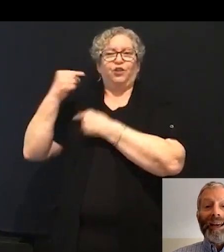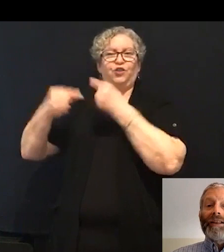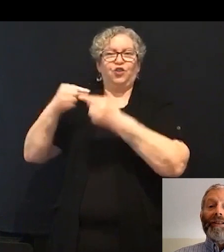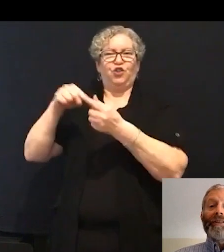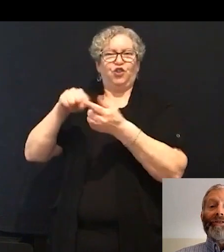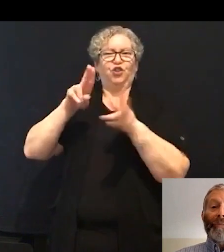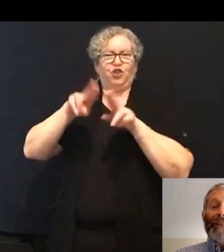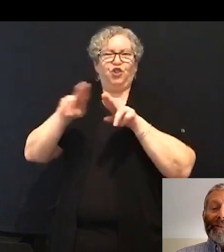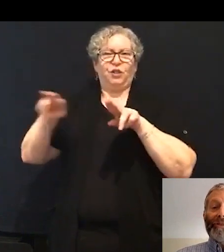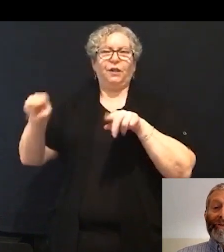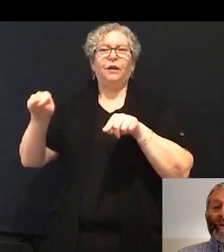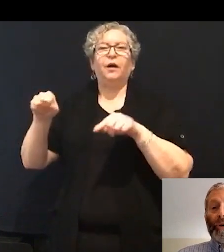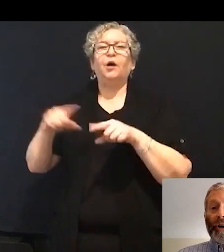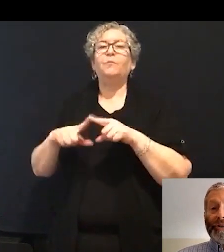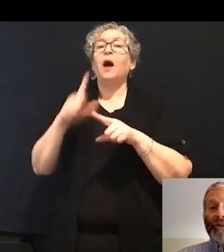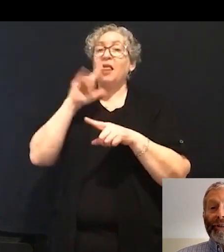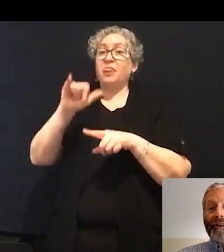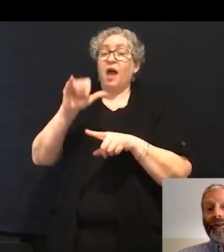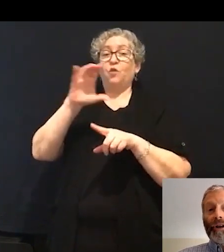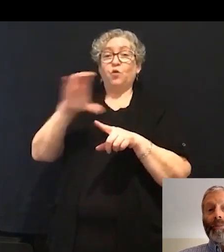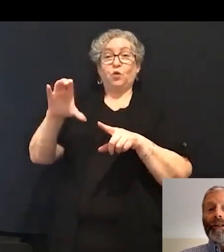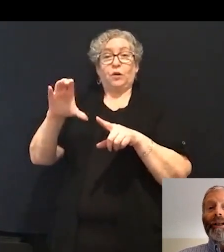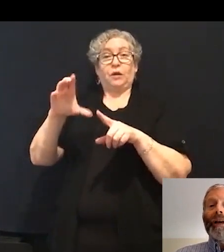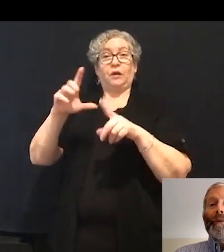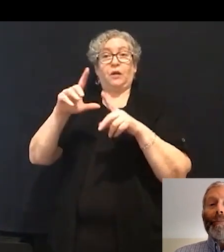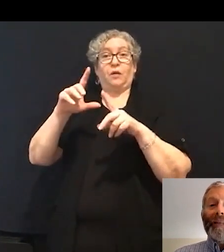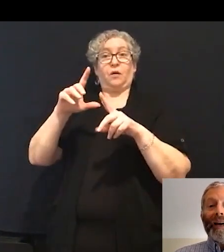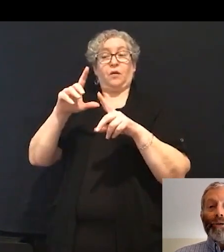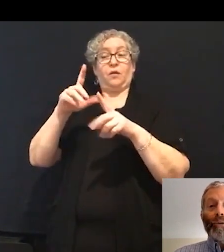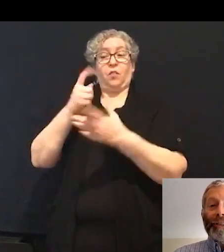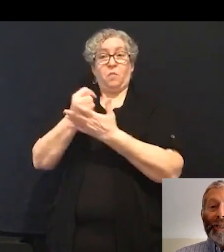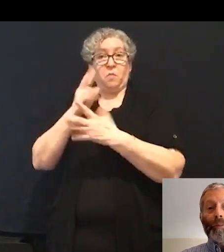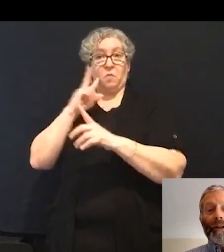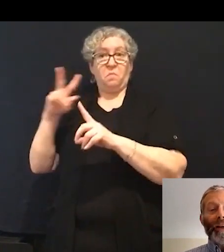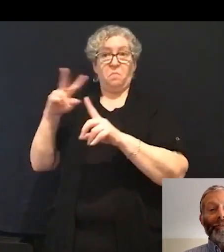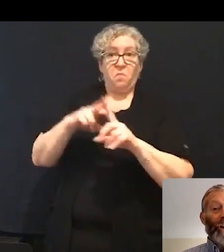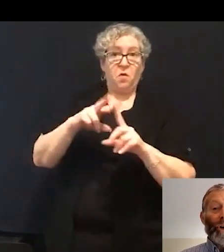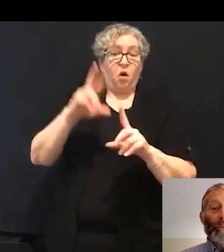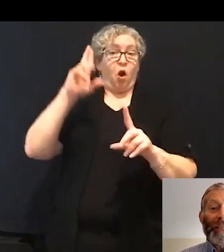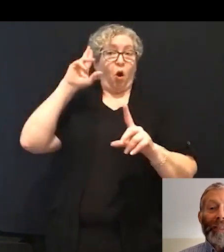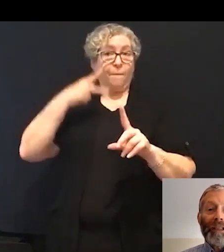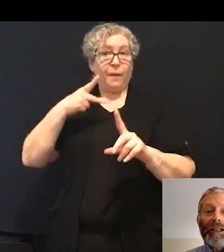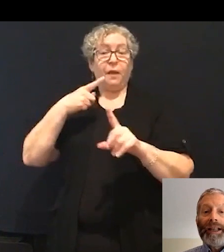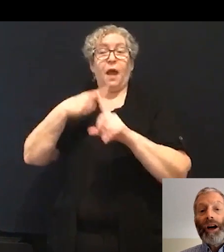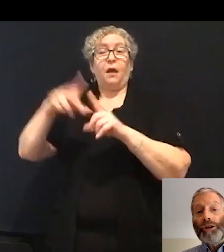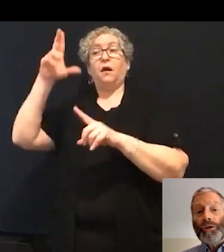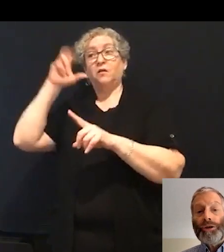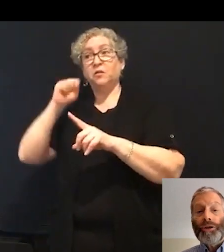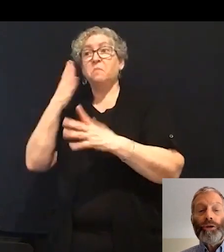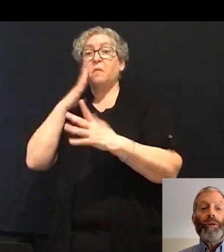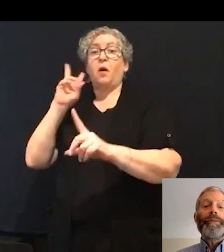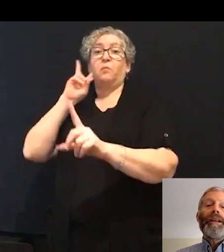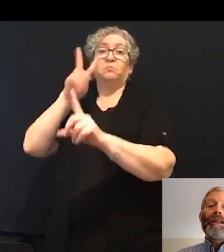And in some cases, a cross-cutting therapy may not only apply to RP and Usher syndrome.